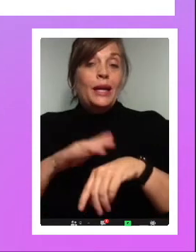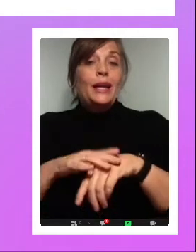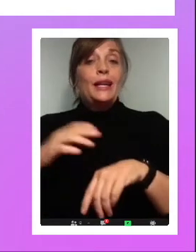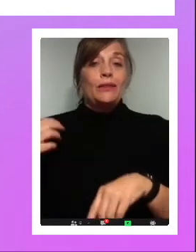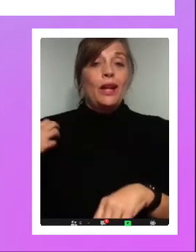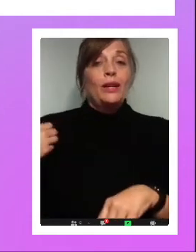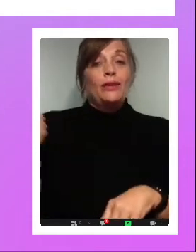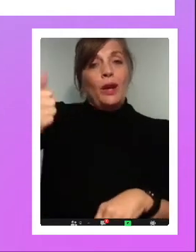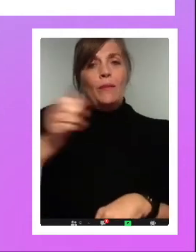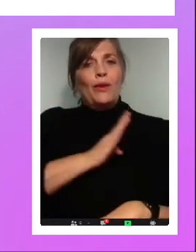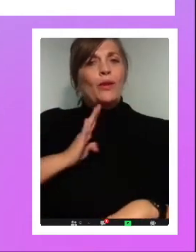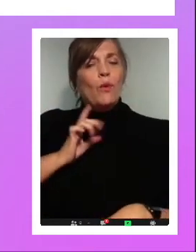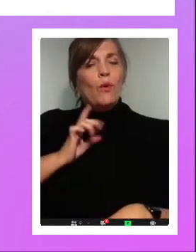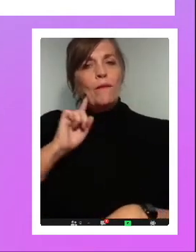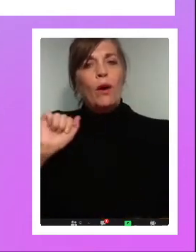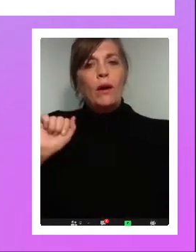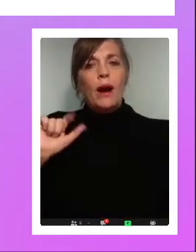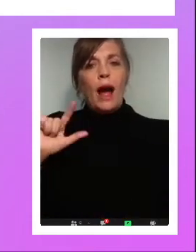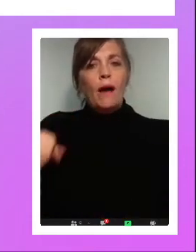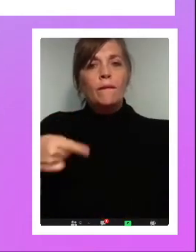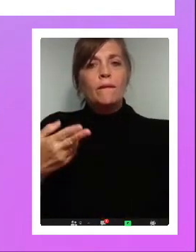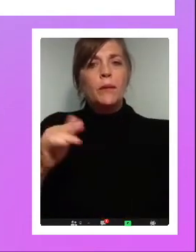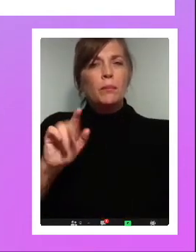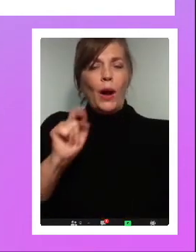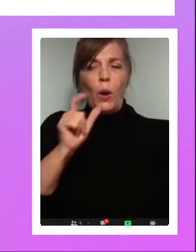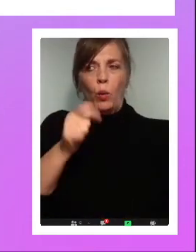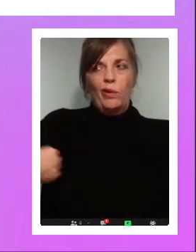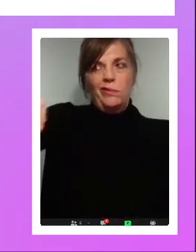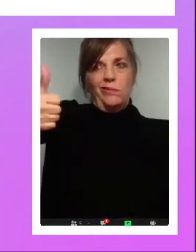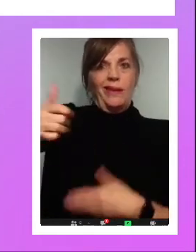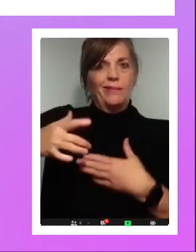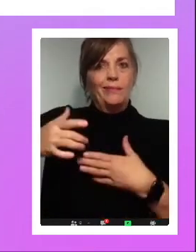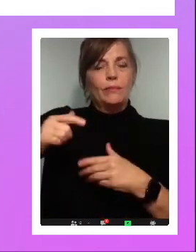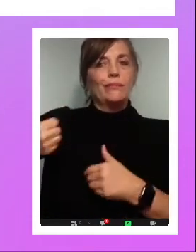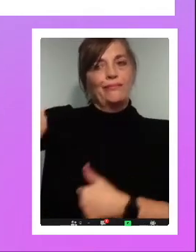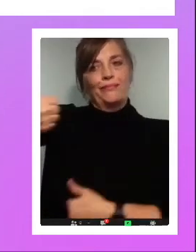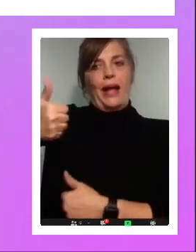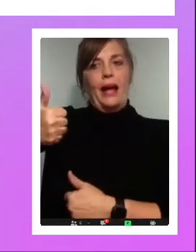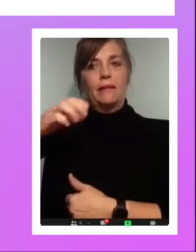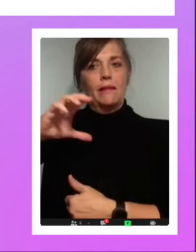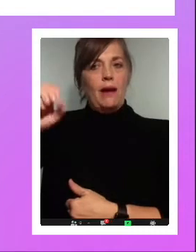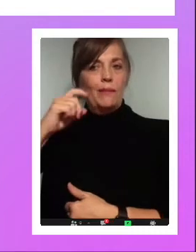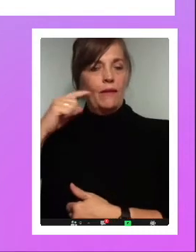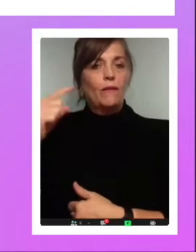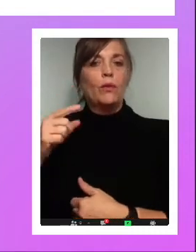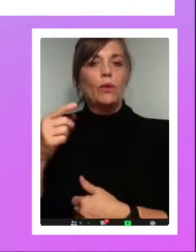He wrote a book called "Leading Matters" which is a lovely two word plan